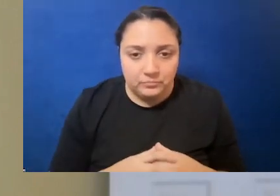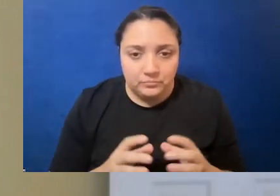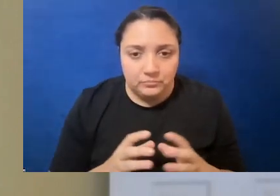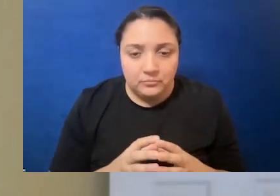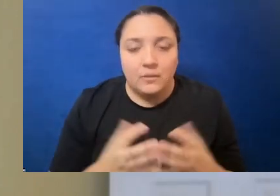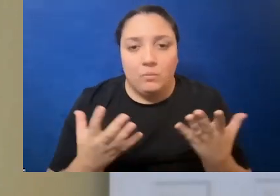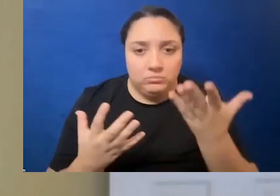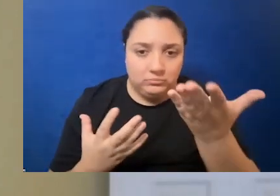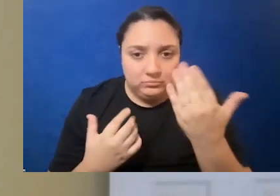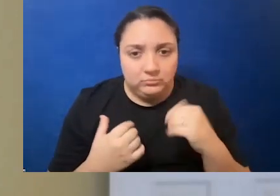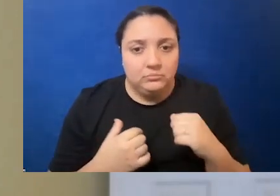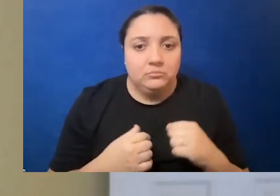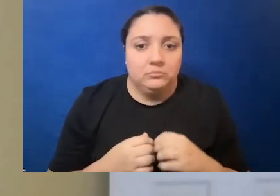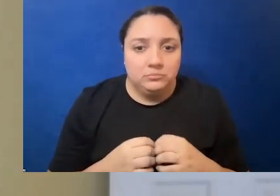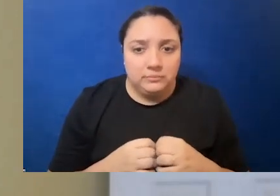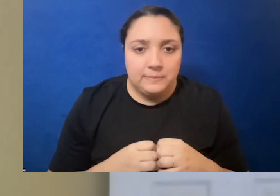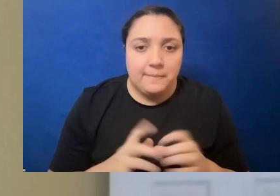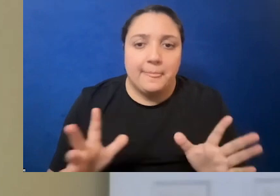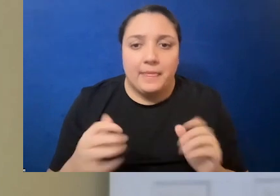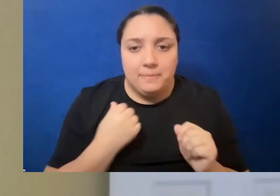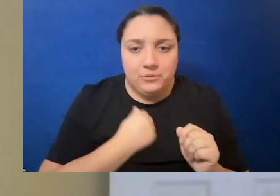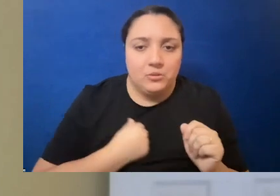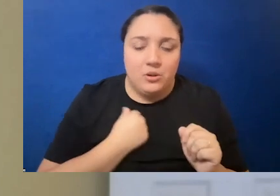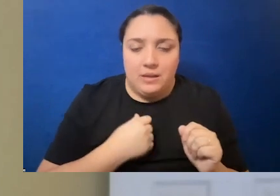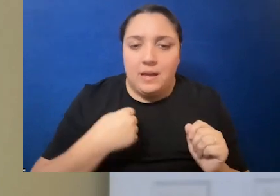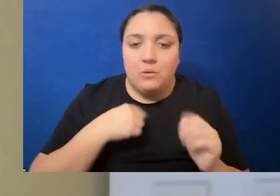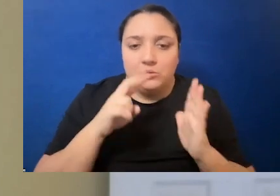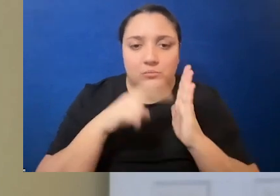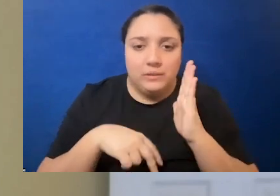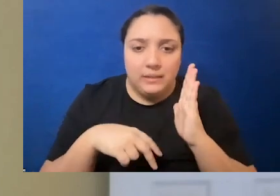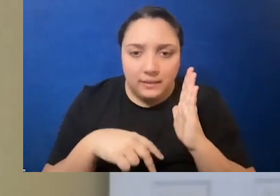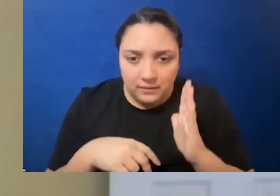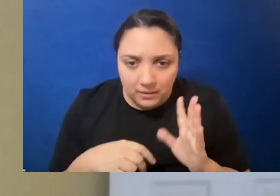DEPRESSION, WEIGH IN 30% TOO.